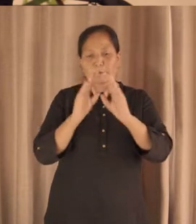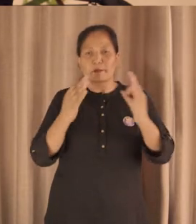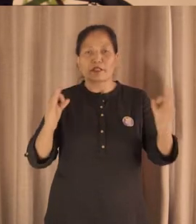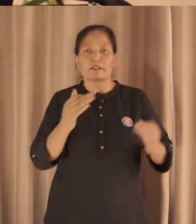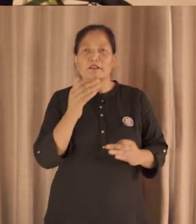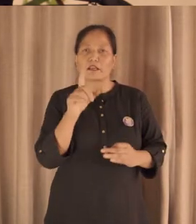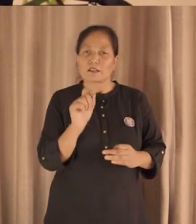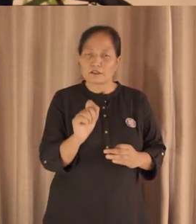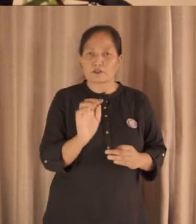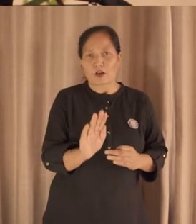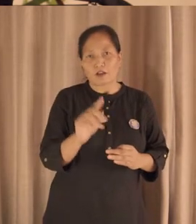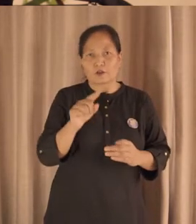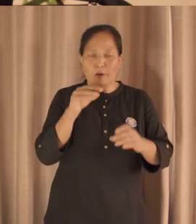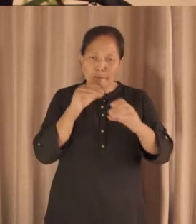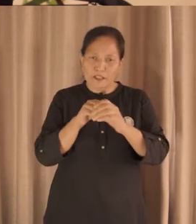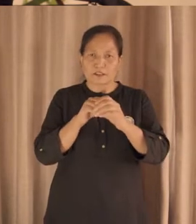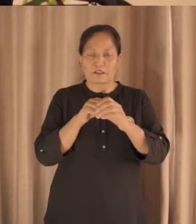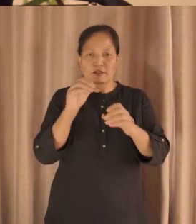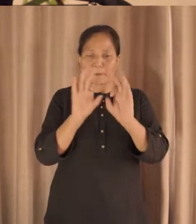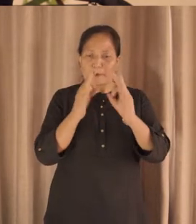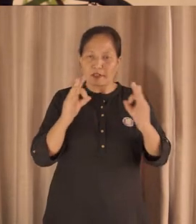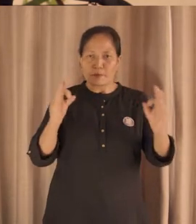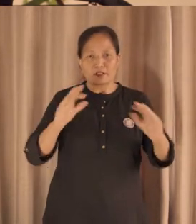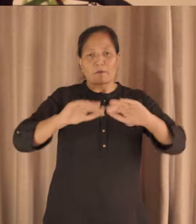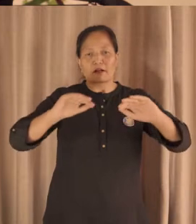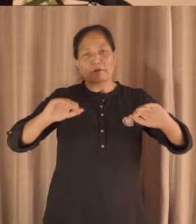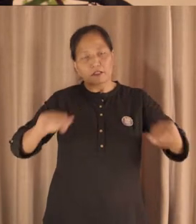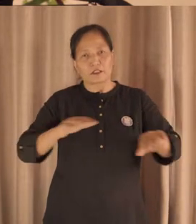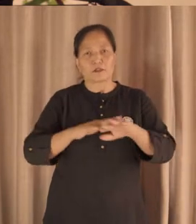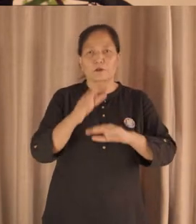and daily routine, why is it necessary to preserve and conserve the IP skills, their